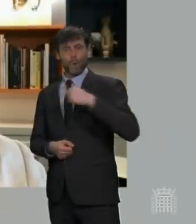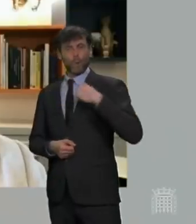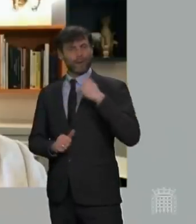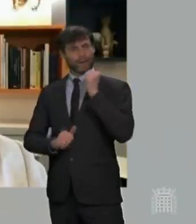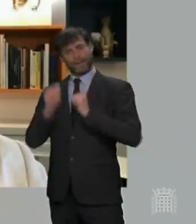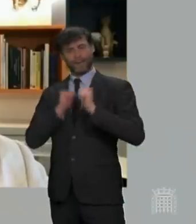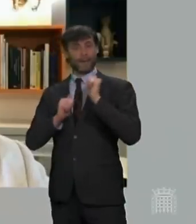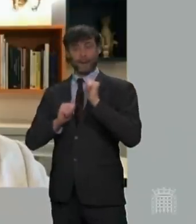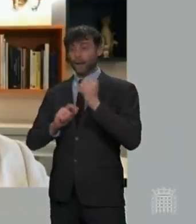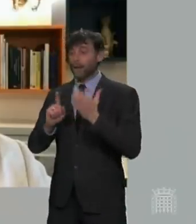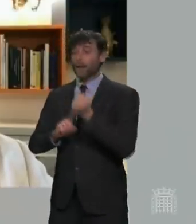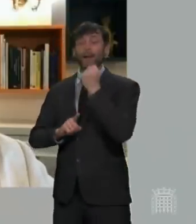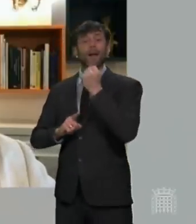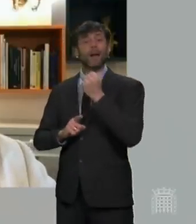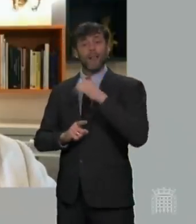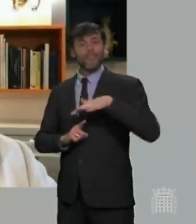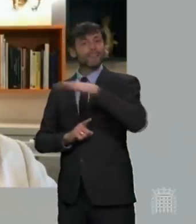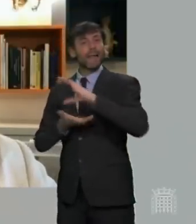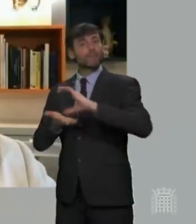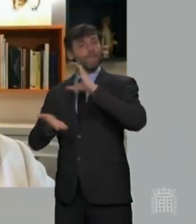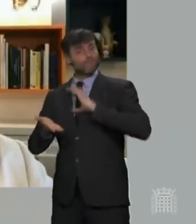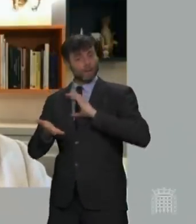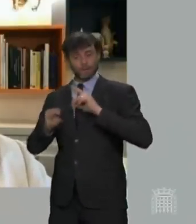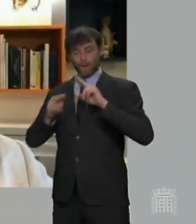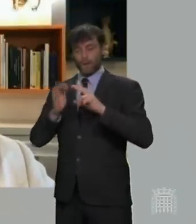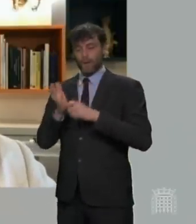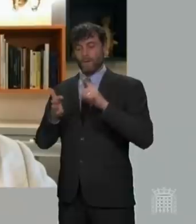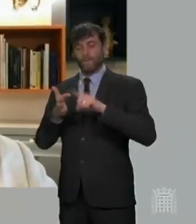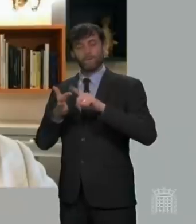Humber freeport, and it is clear to the people of Grimsby that this Government